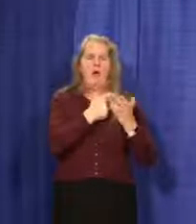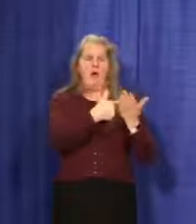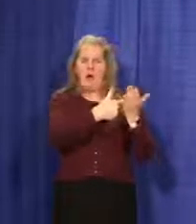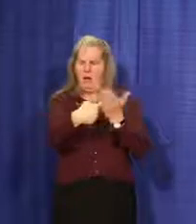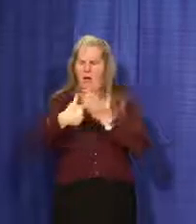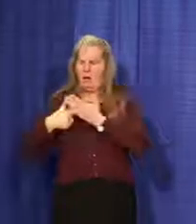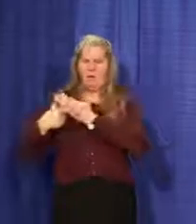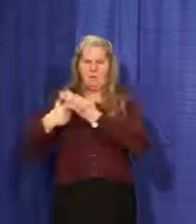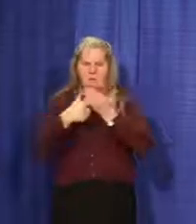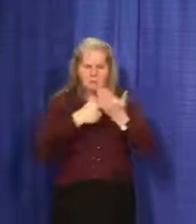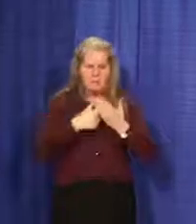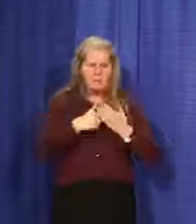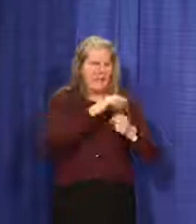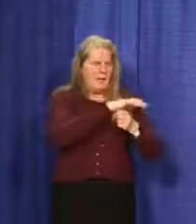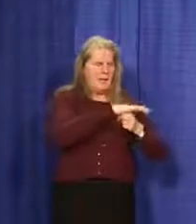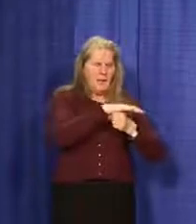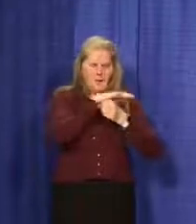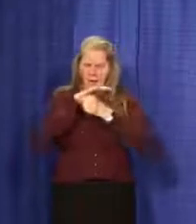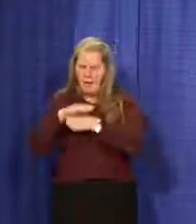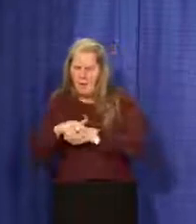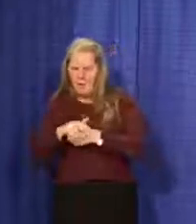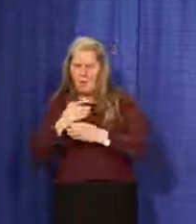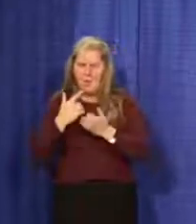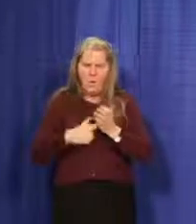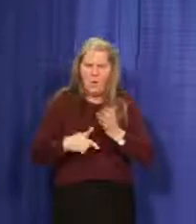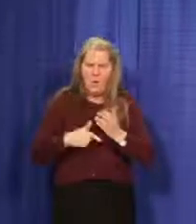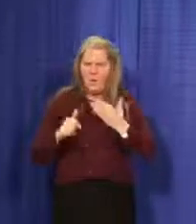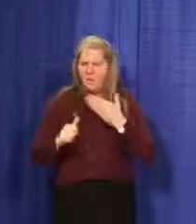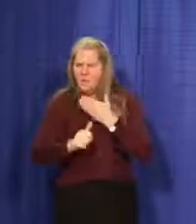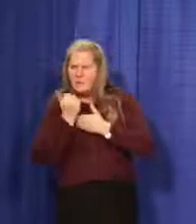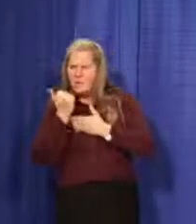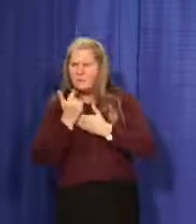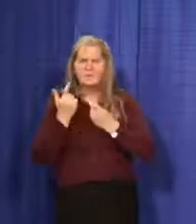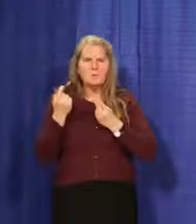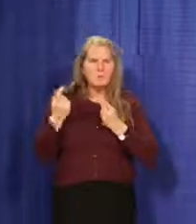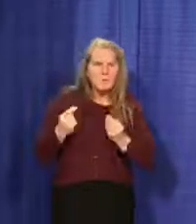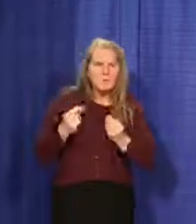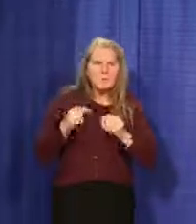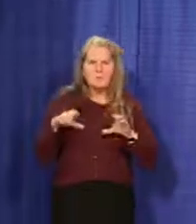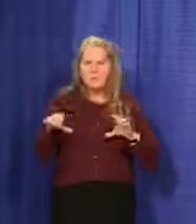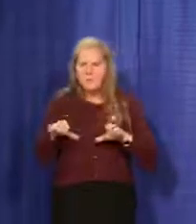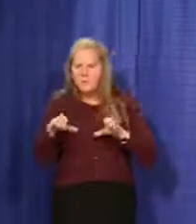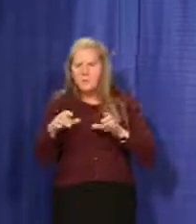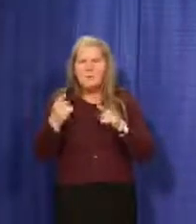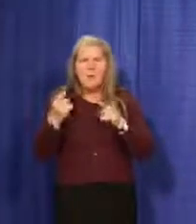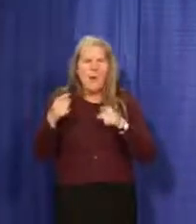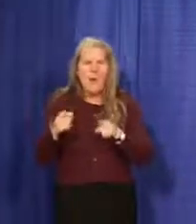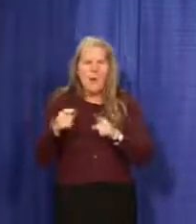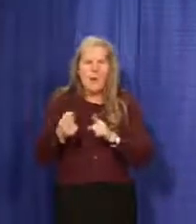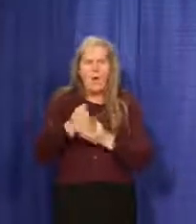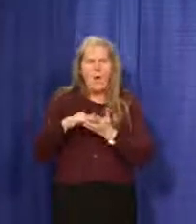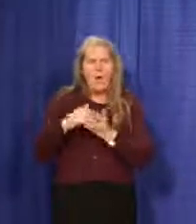Our conversations are also between jurisdictions about what is the risk and what is the activity going on that speaks to